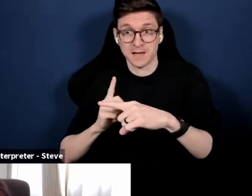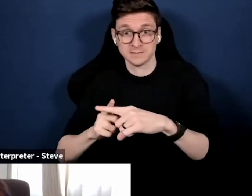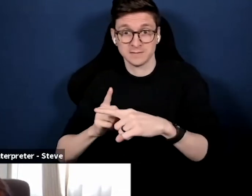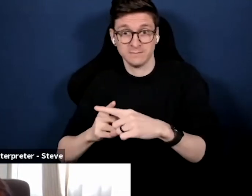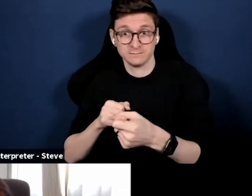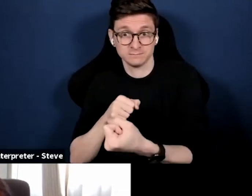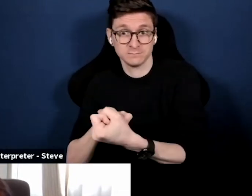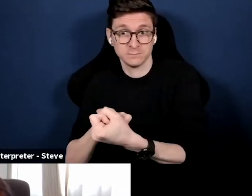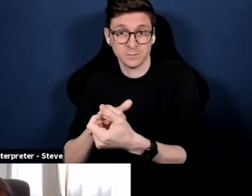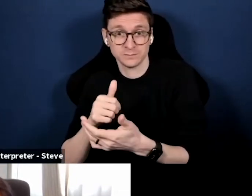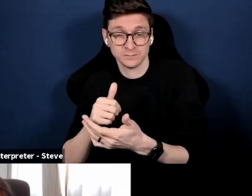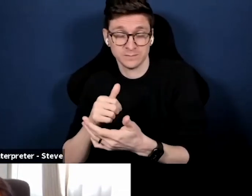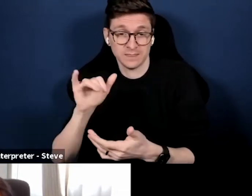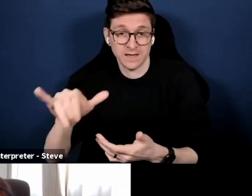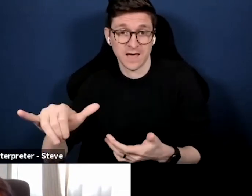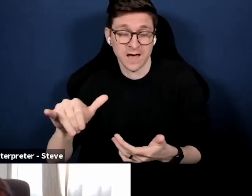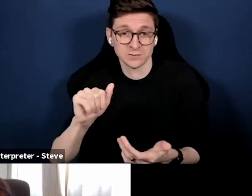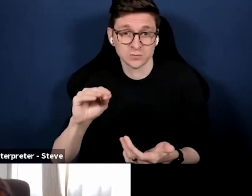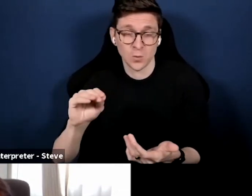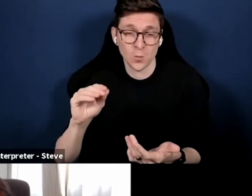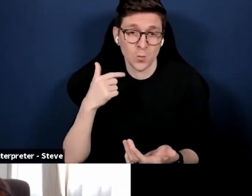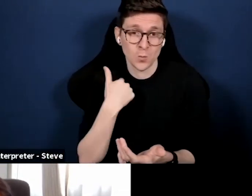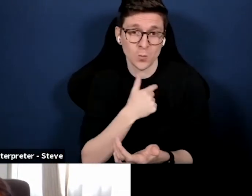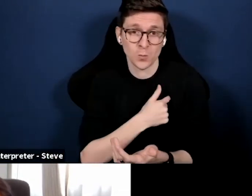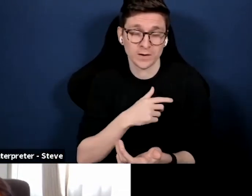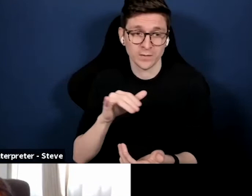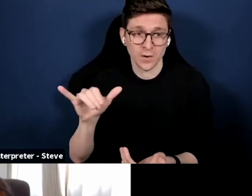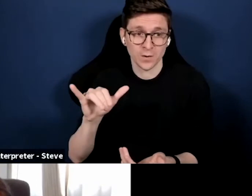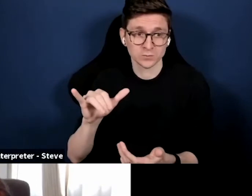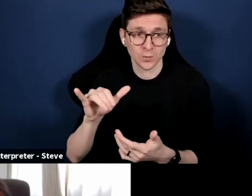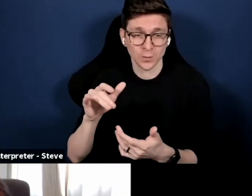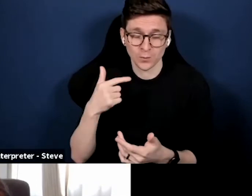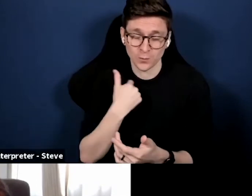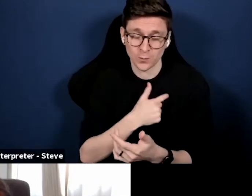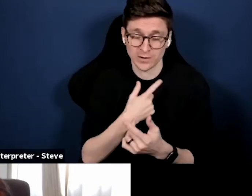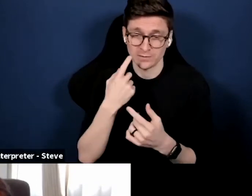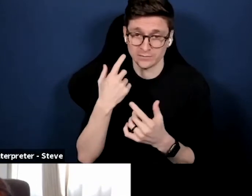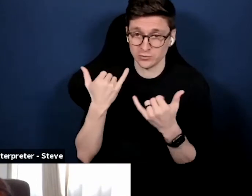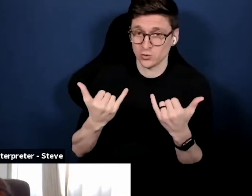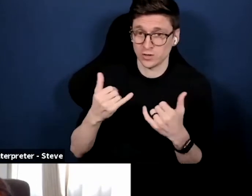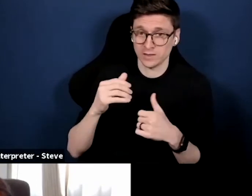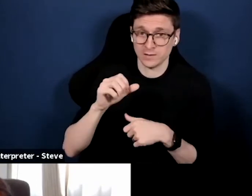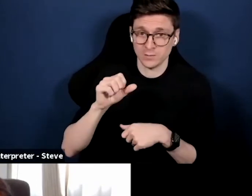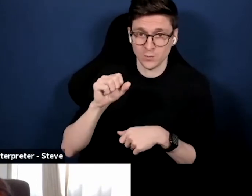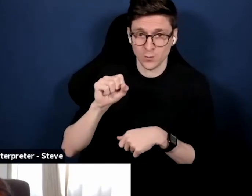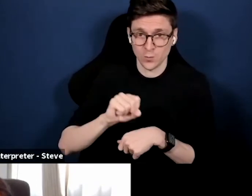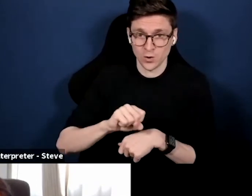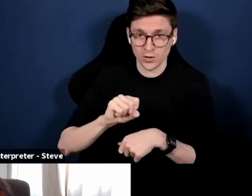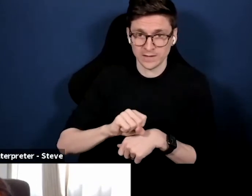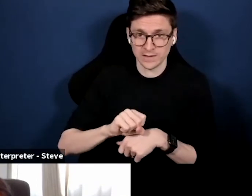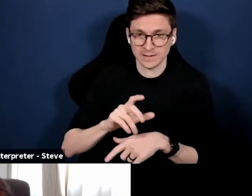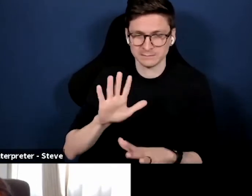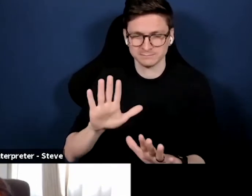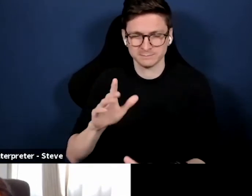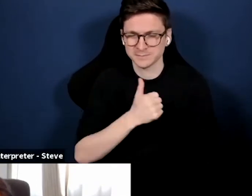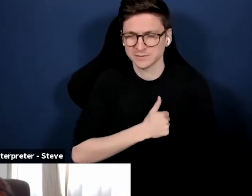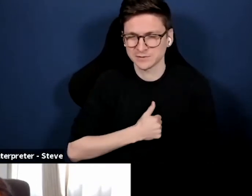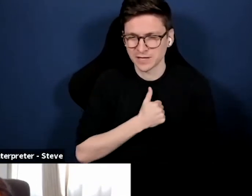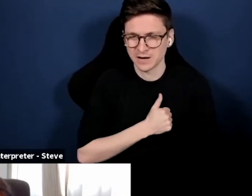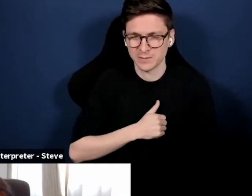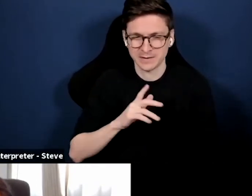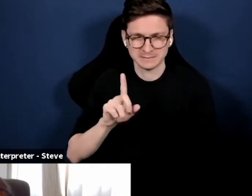you know so we're actually working on um uh so i just put sorry just pause this video